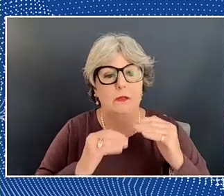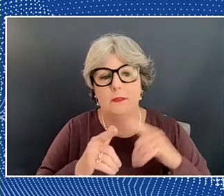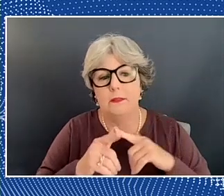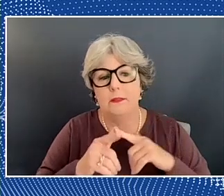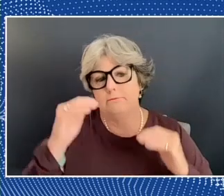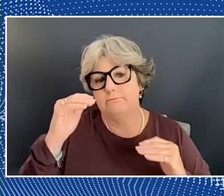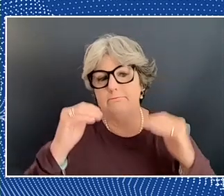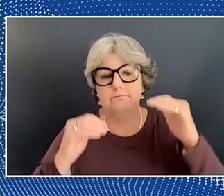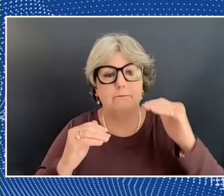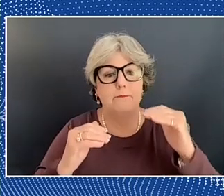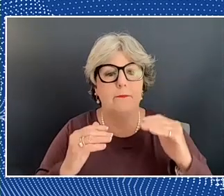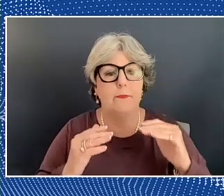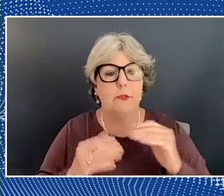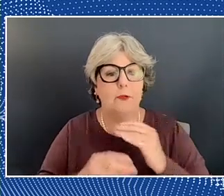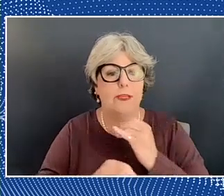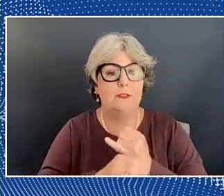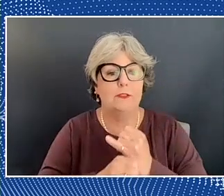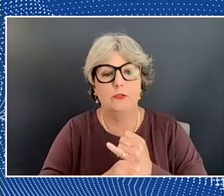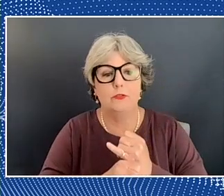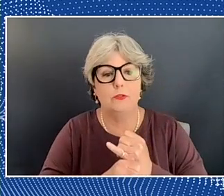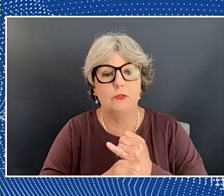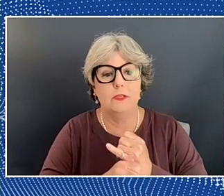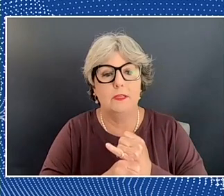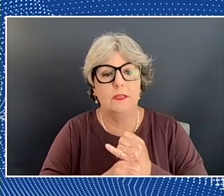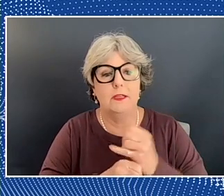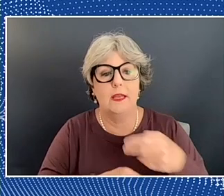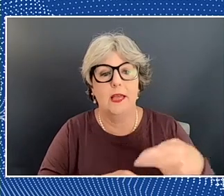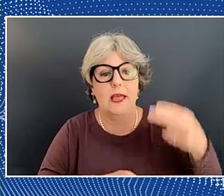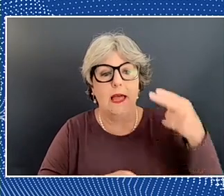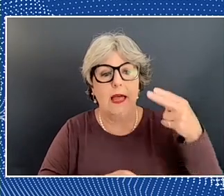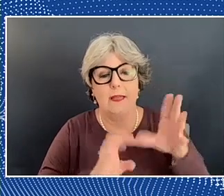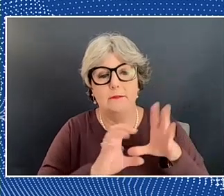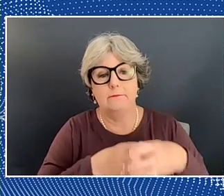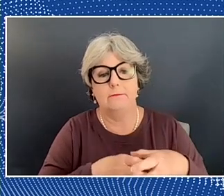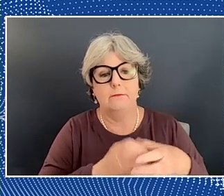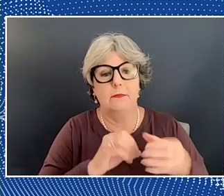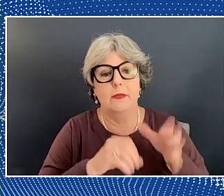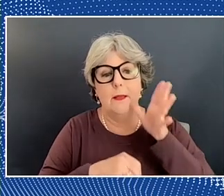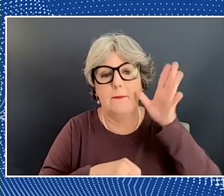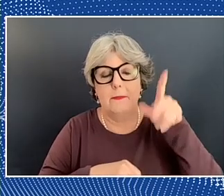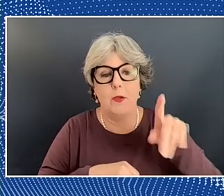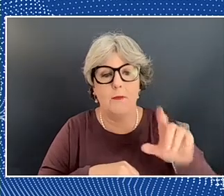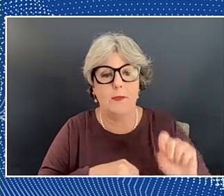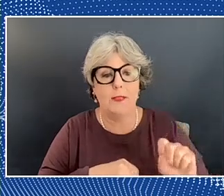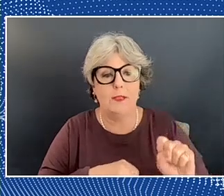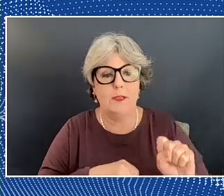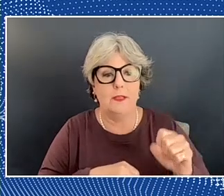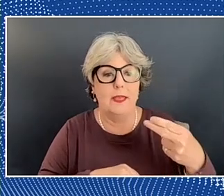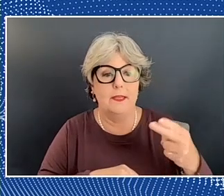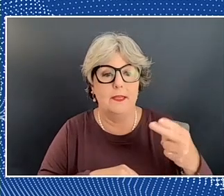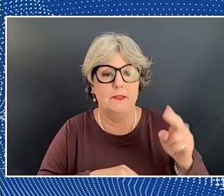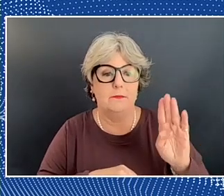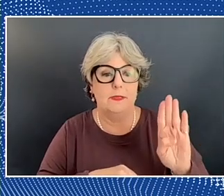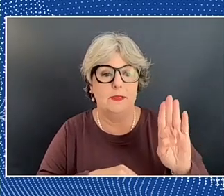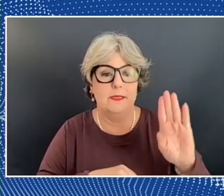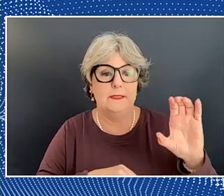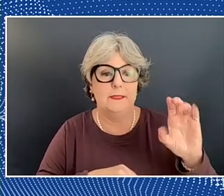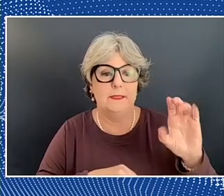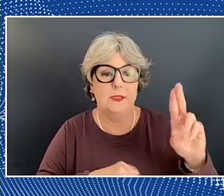institutional aid that leads to a high concentration of Parent PLUS loan debt among HBCU families. This debt can prove unmanageable, as HBCUs